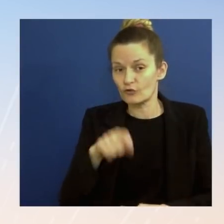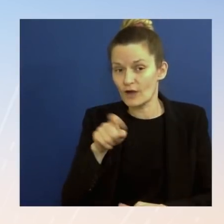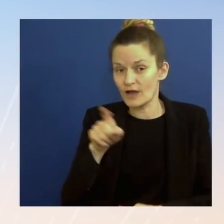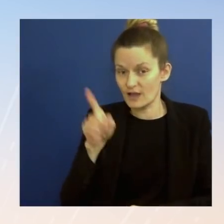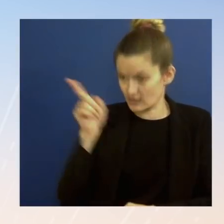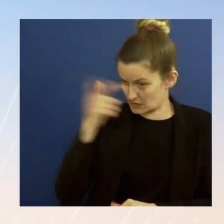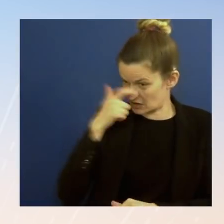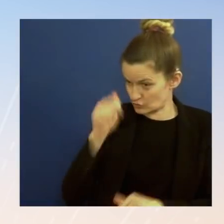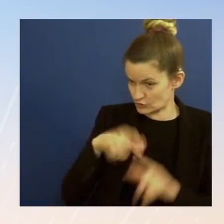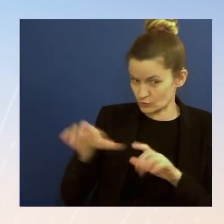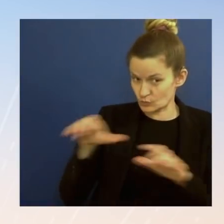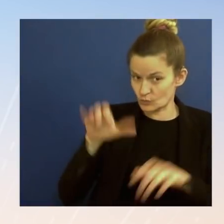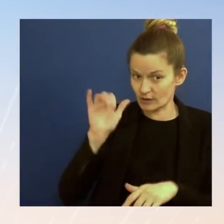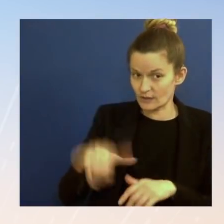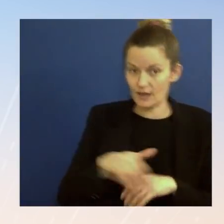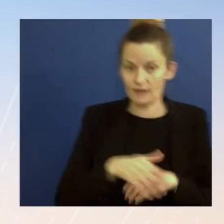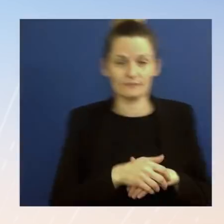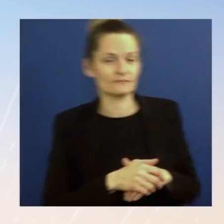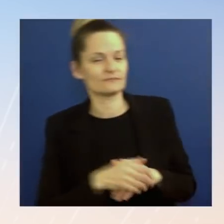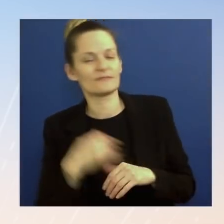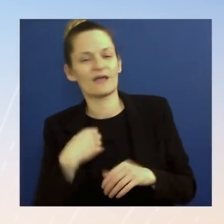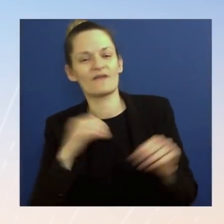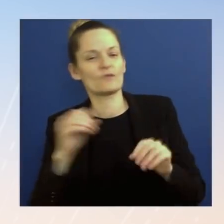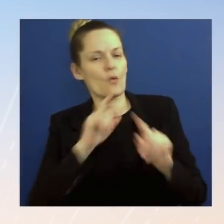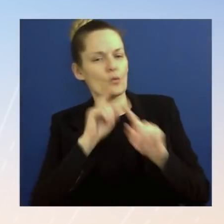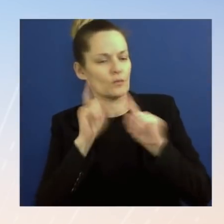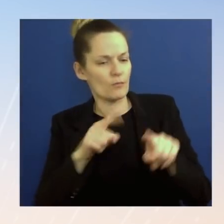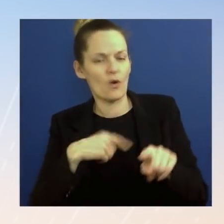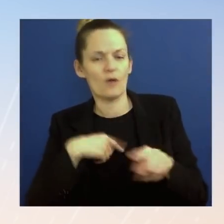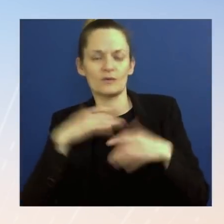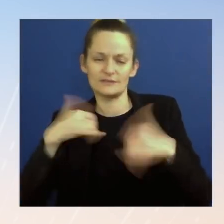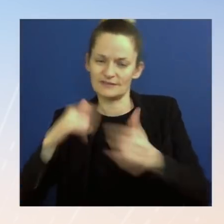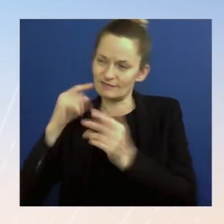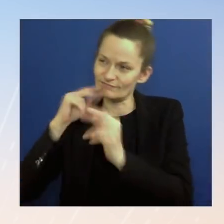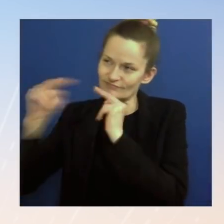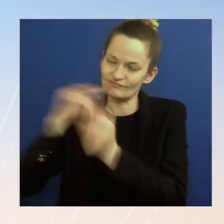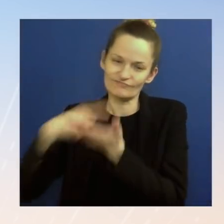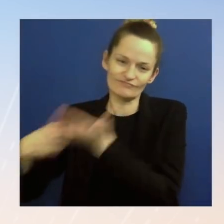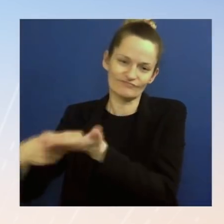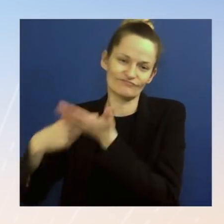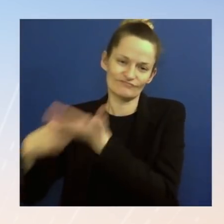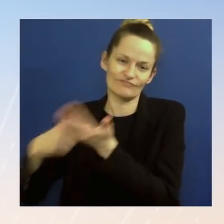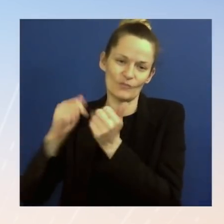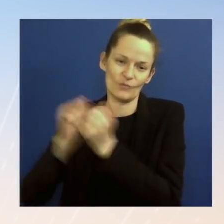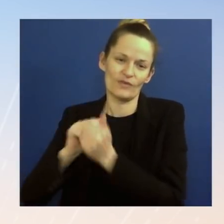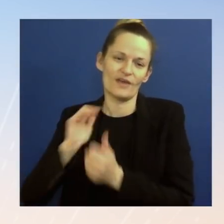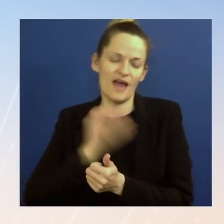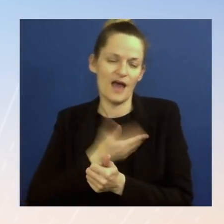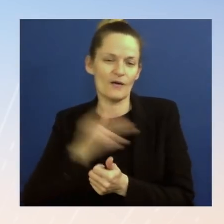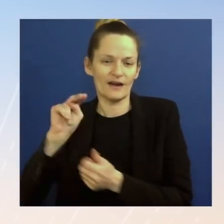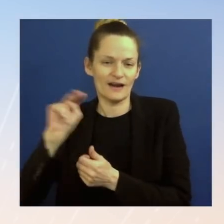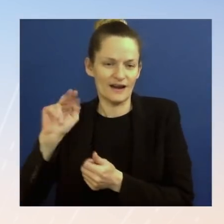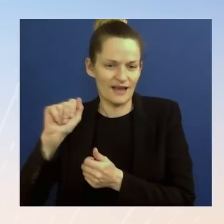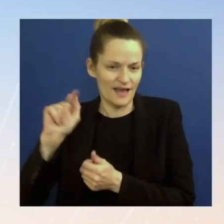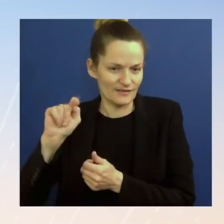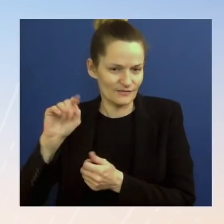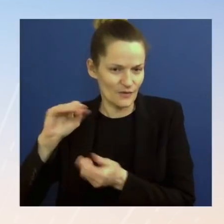with our NATO partners and European allies about the next steps in diplomacy, but I don't have anything to confirm for you in terms of the report. The Press: And just one more.